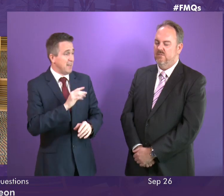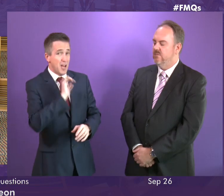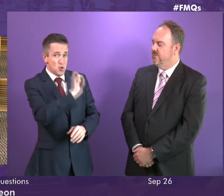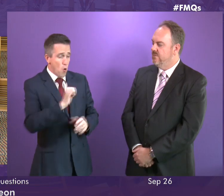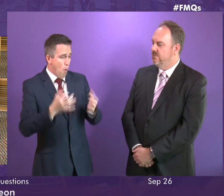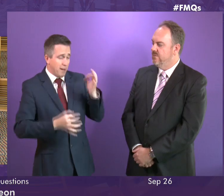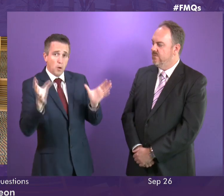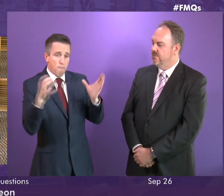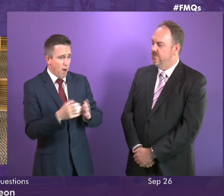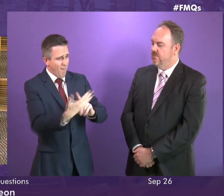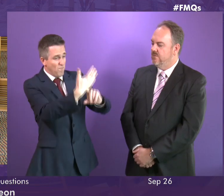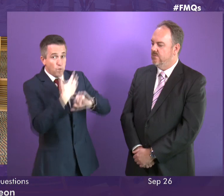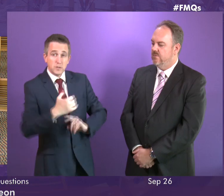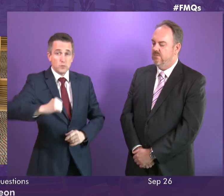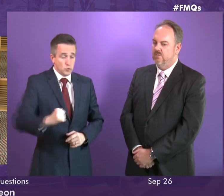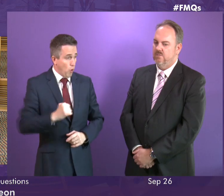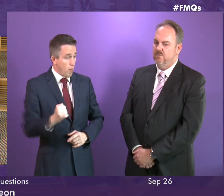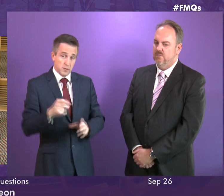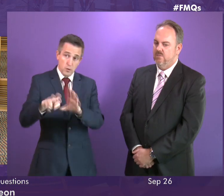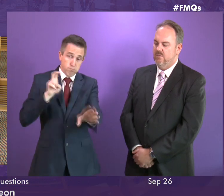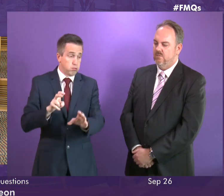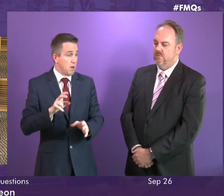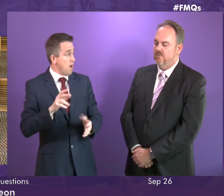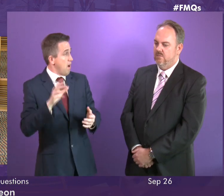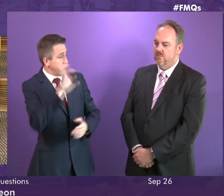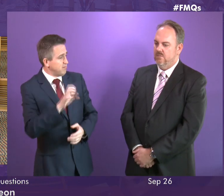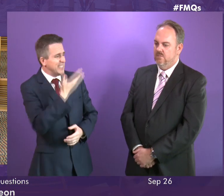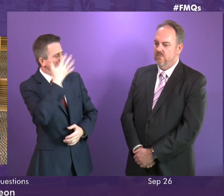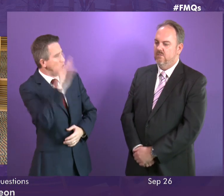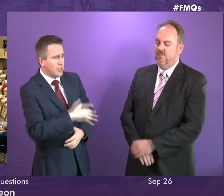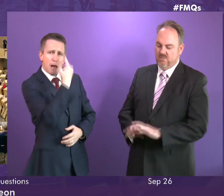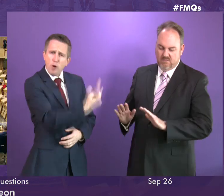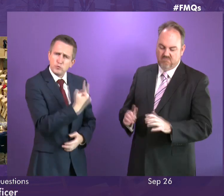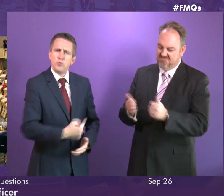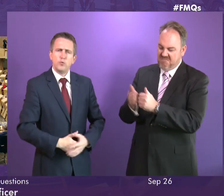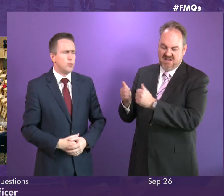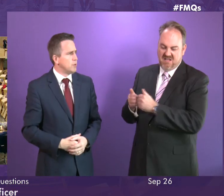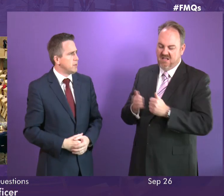that his party is imposing on this country against our will. Shame on him.